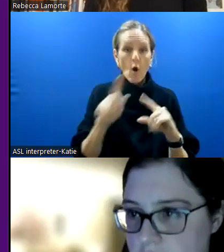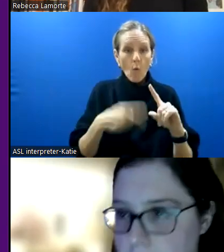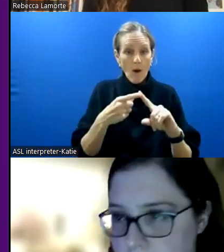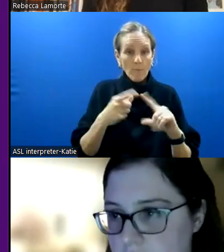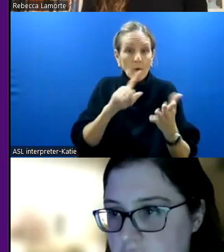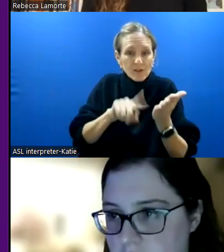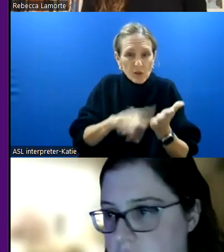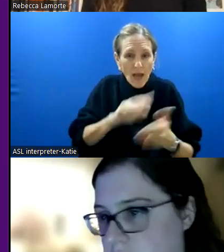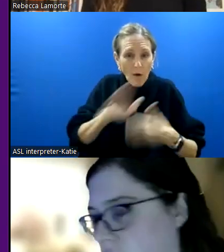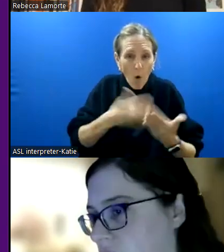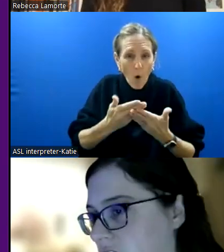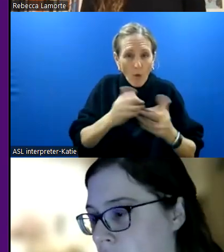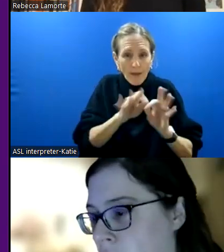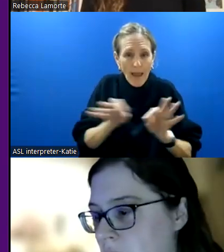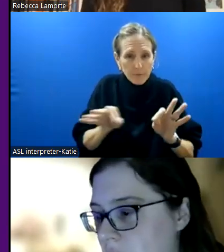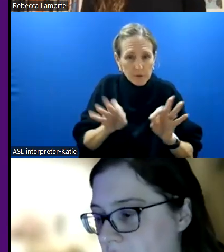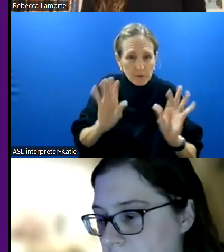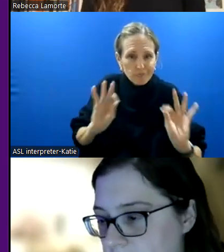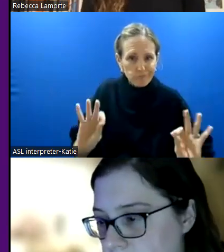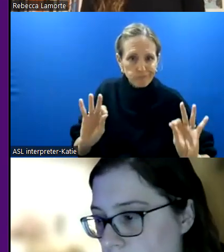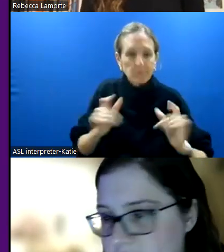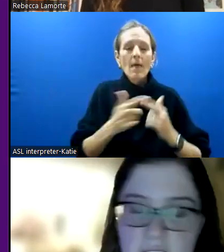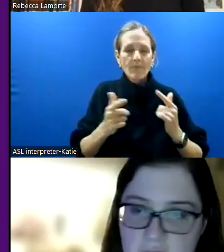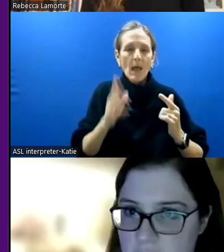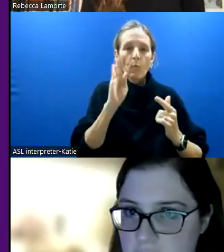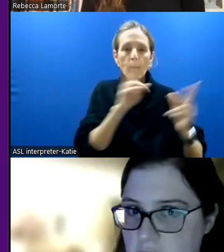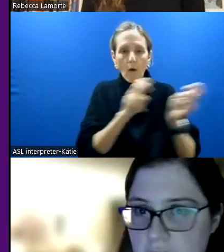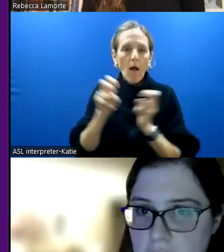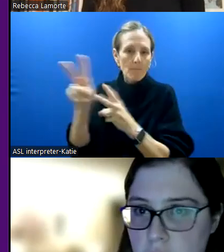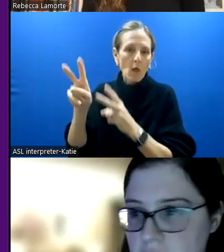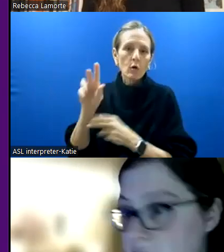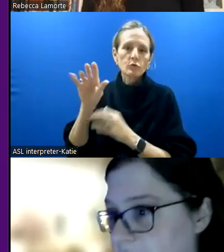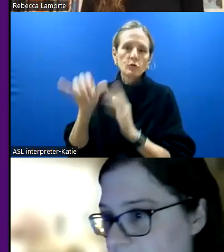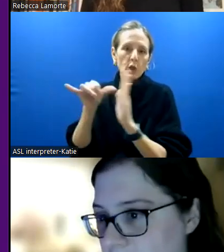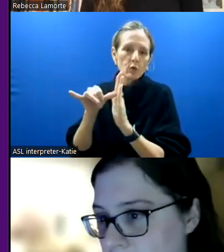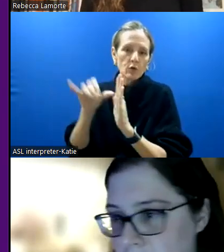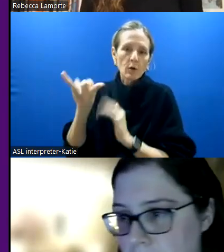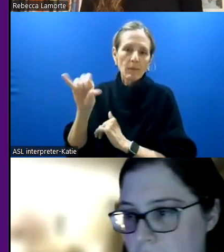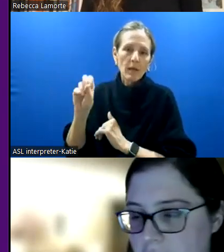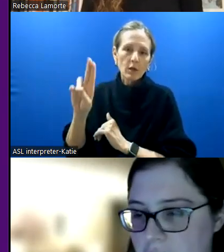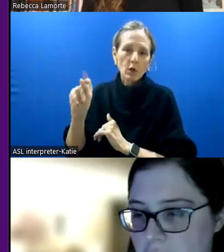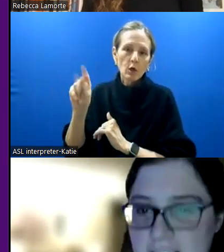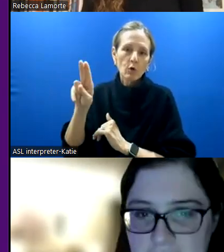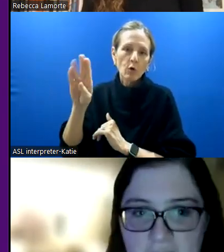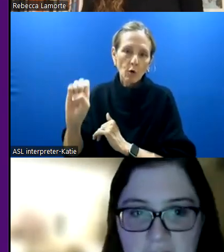we're gonna upload it to our YouTube channel. And once that is done, I will be emailing everyone with the link to that,